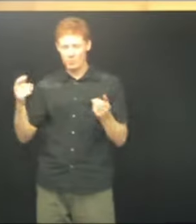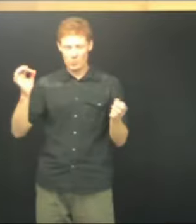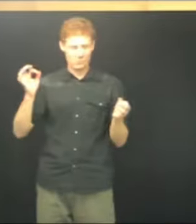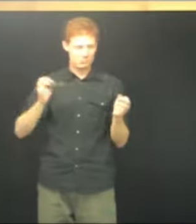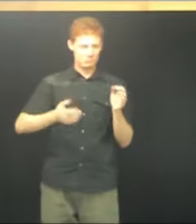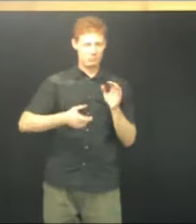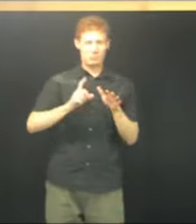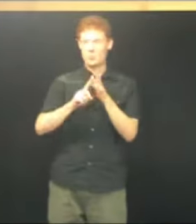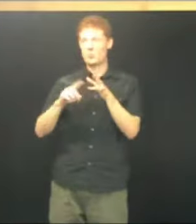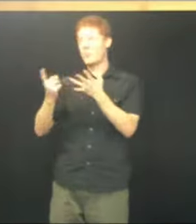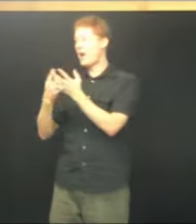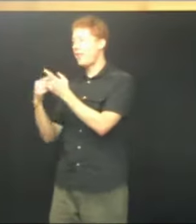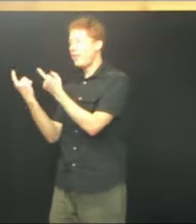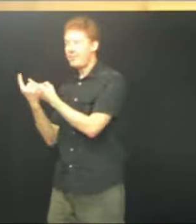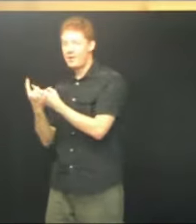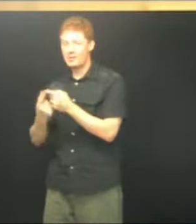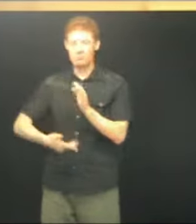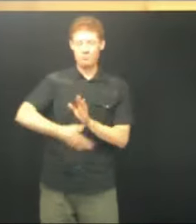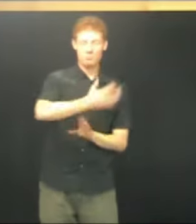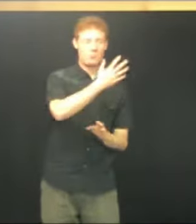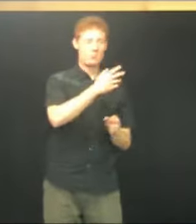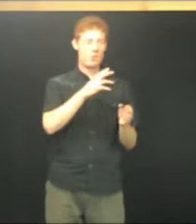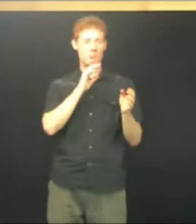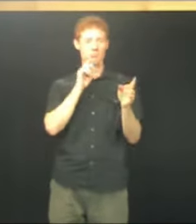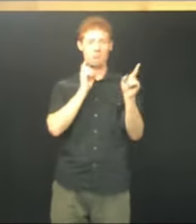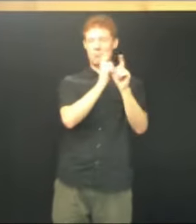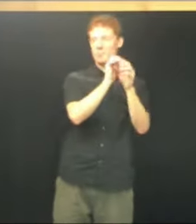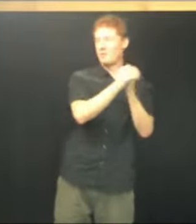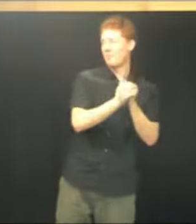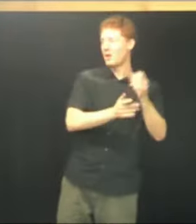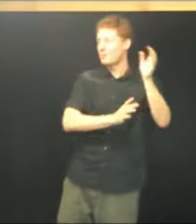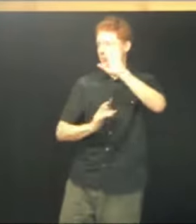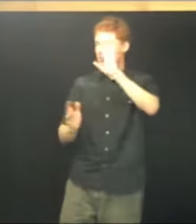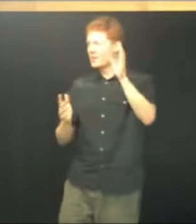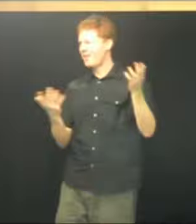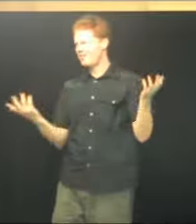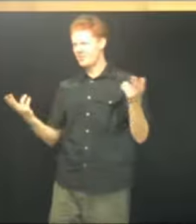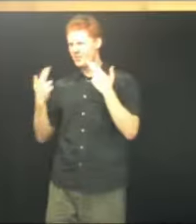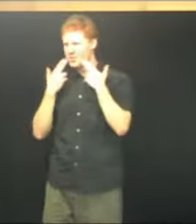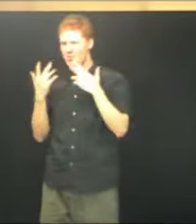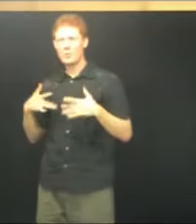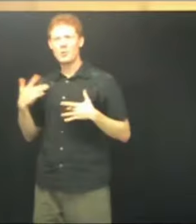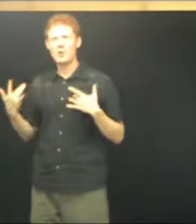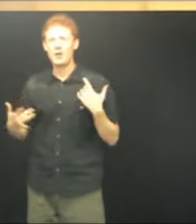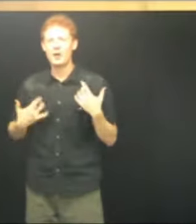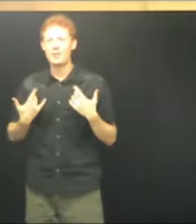or perhaps you go and meet friends and chat with them this is just normal life,